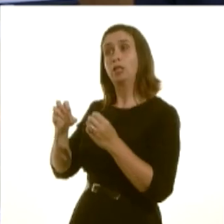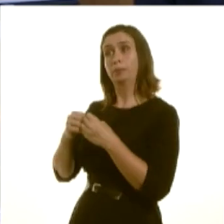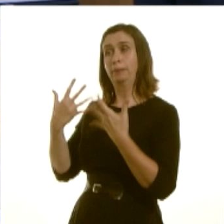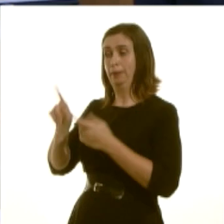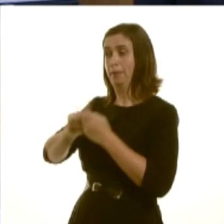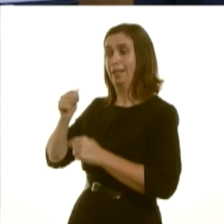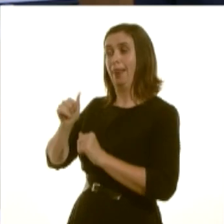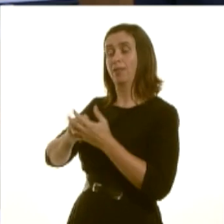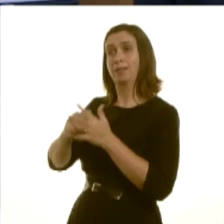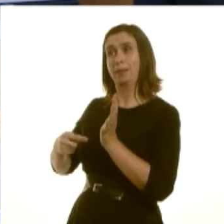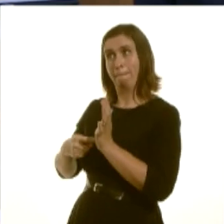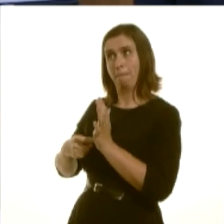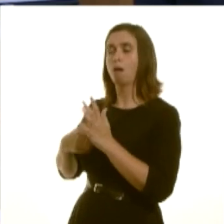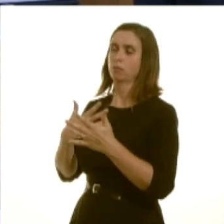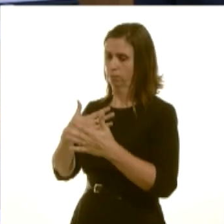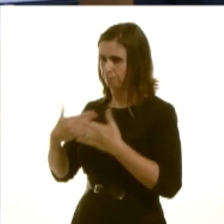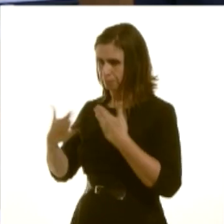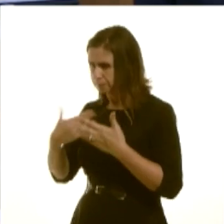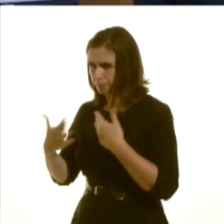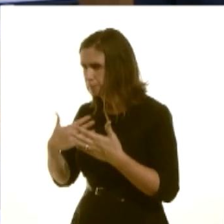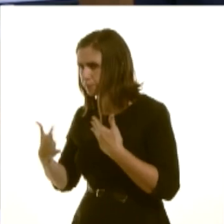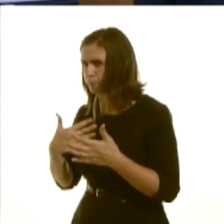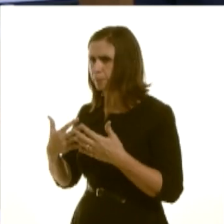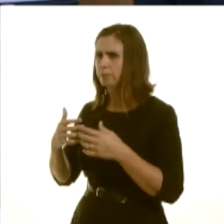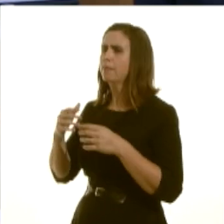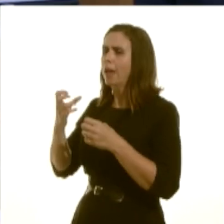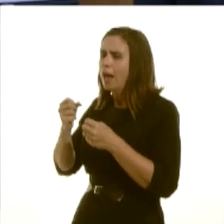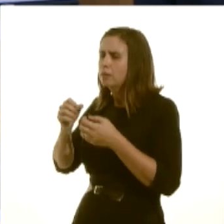on 11 September to address the problems and to build a more detailed plan for ophthalmology